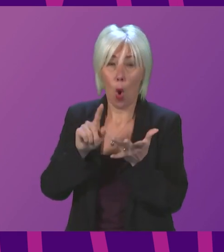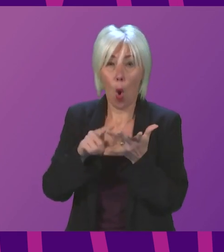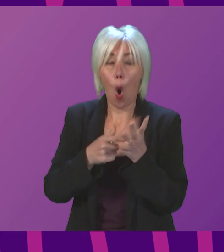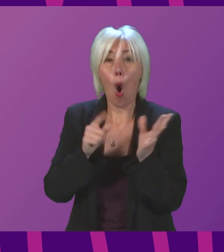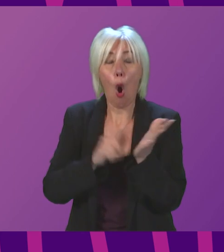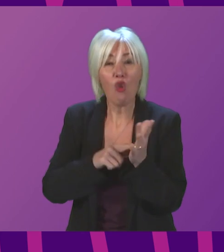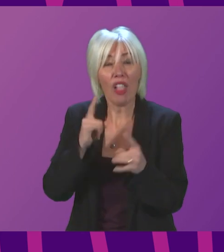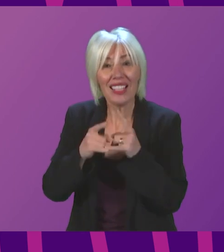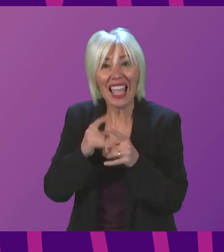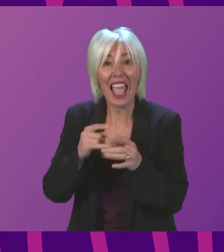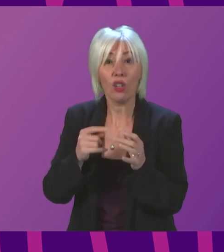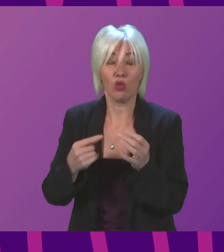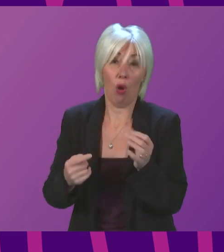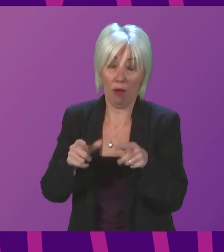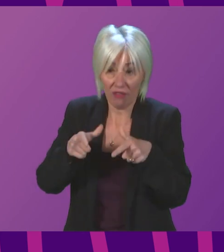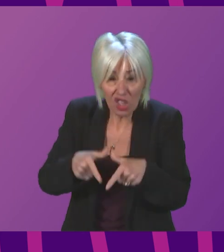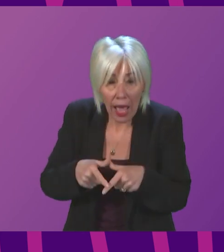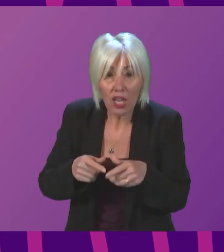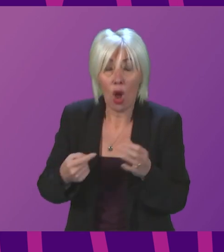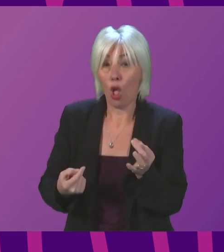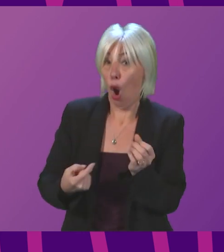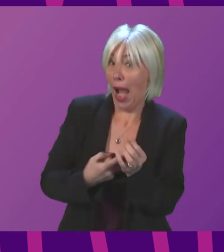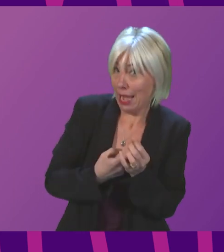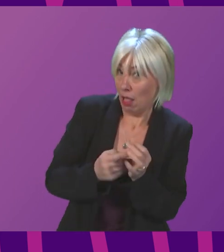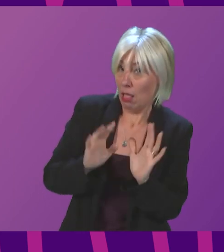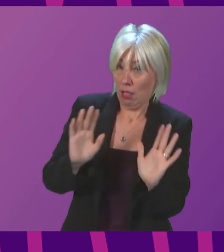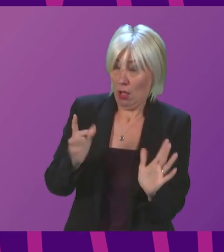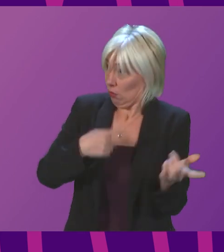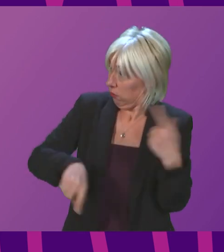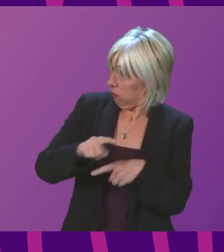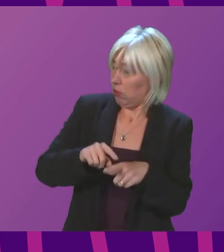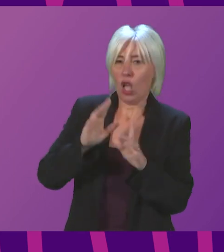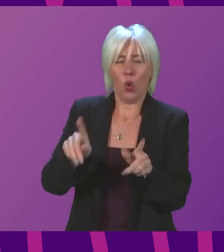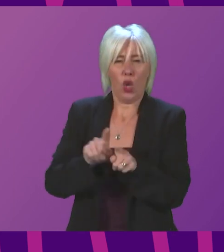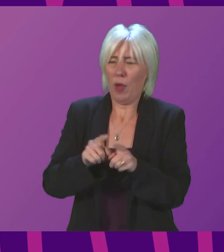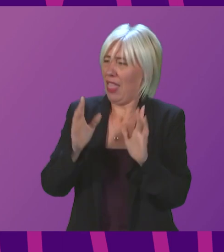to individual pupils, as they must twice enter their student candidate number, which is directly